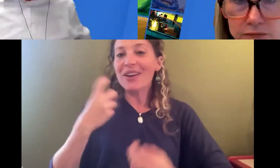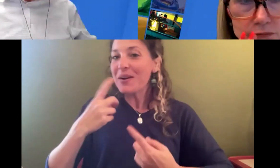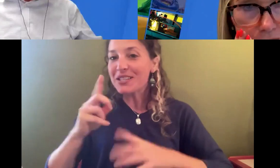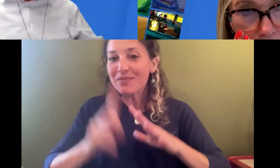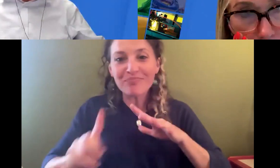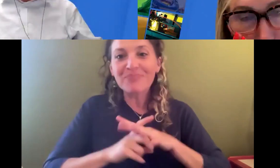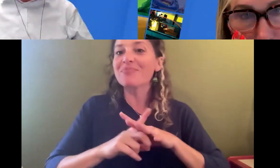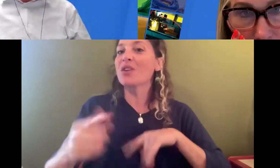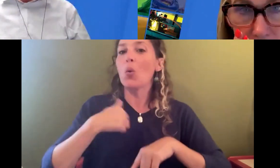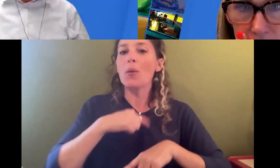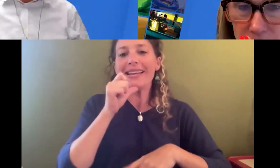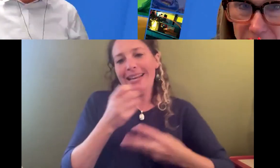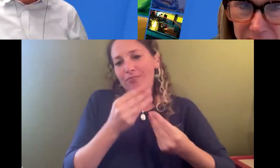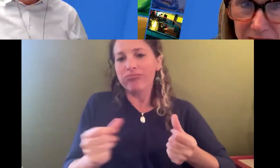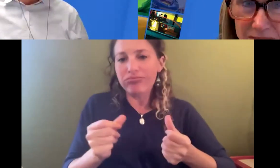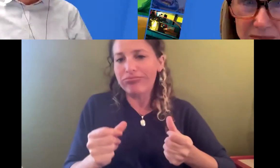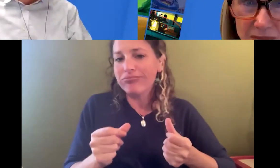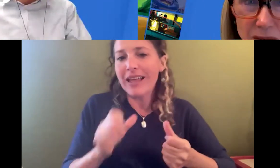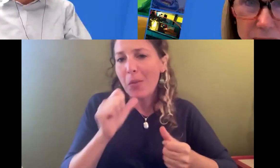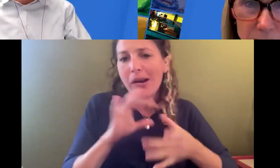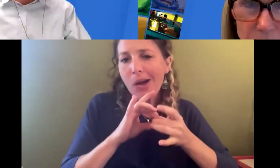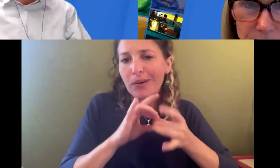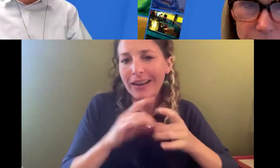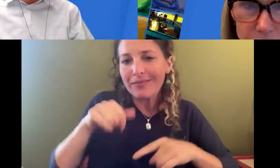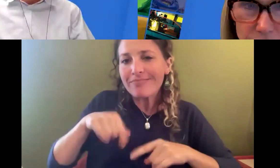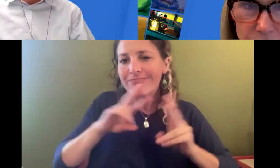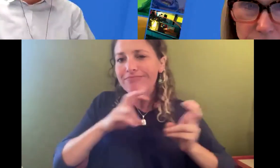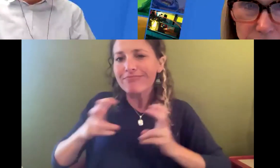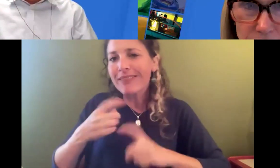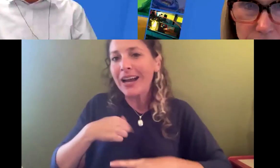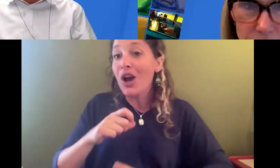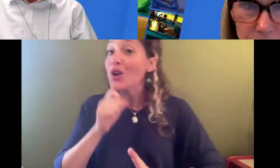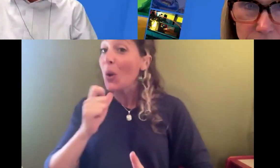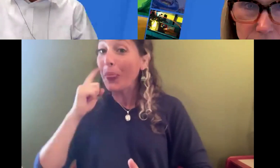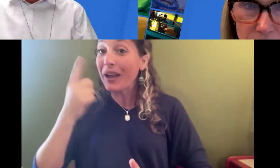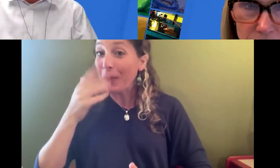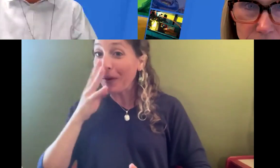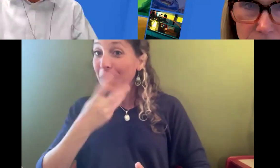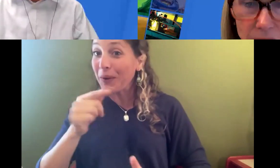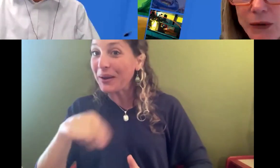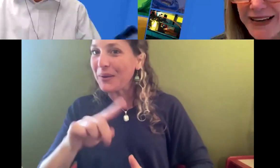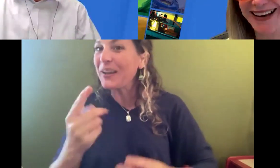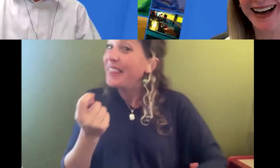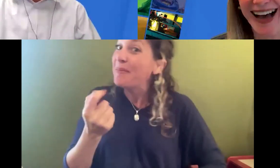address because they were not related to this topic, so I don't think we're ignoring you, but I guess a little bit, but we're just trying to focus on